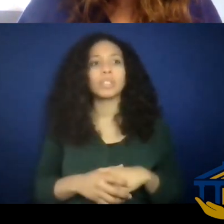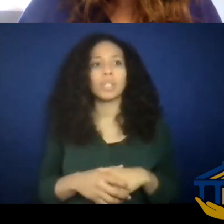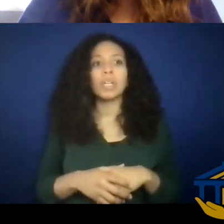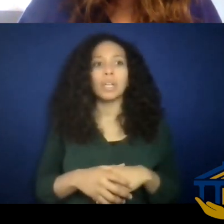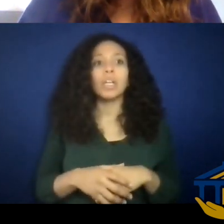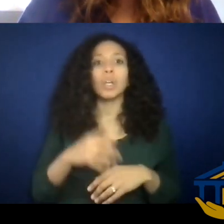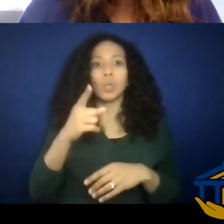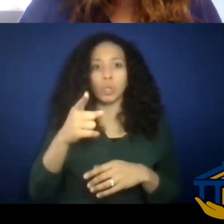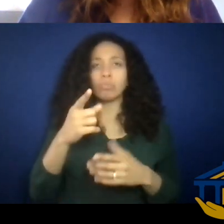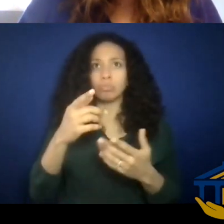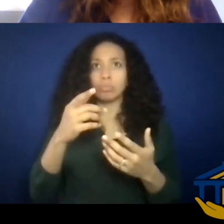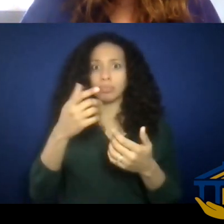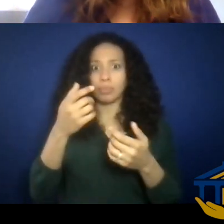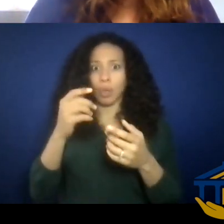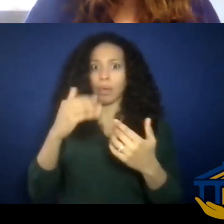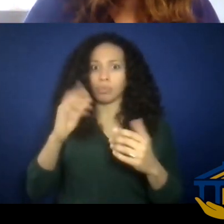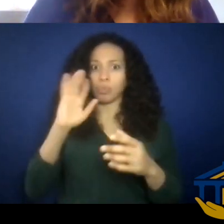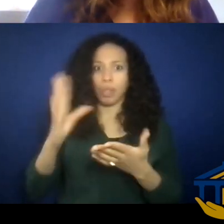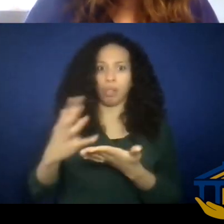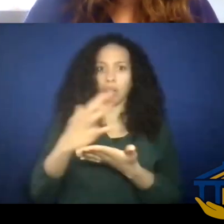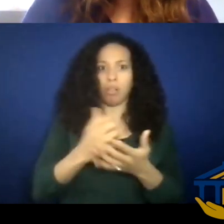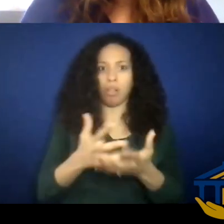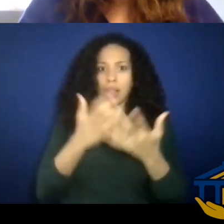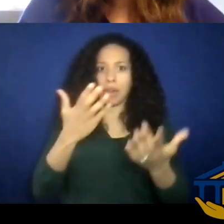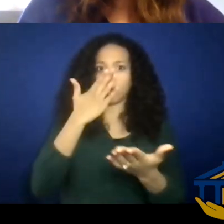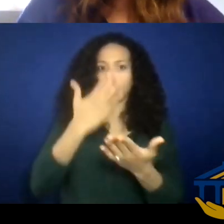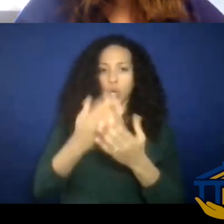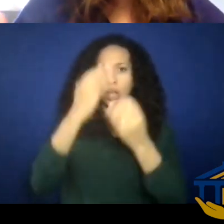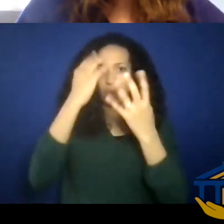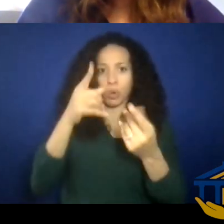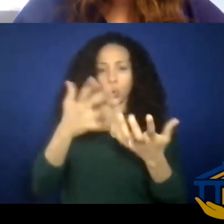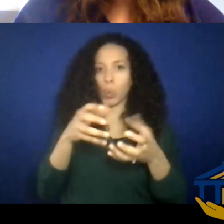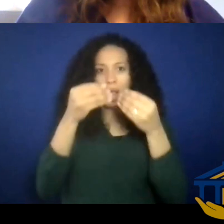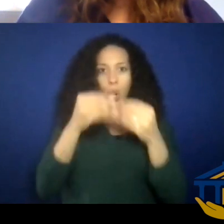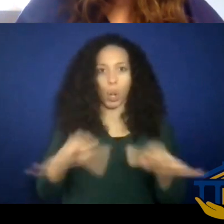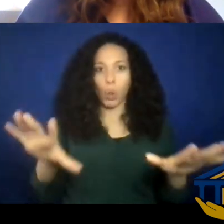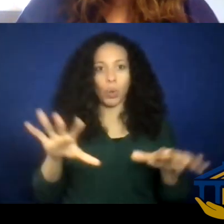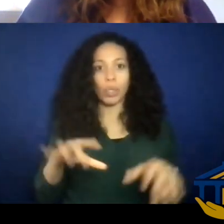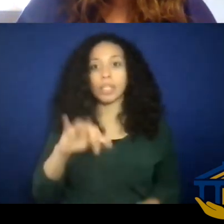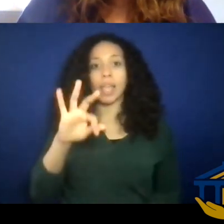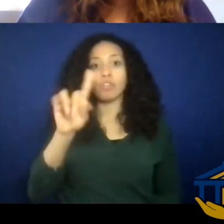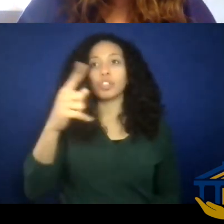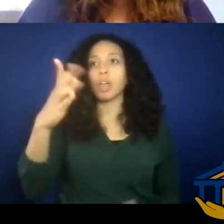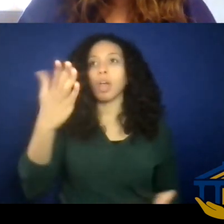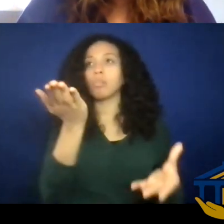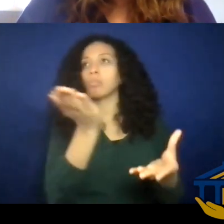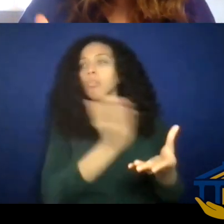track of that either. And sometimes if you just put it in the file with everything else, it's easy